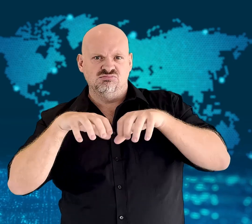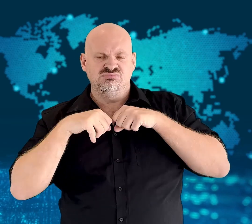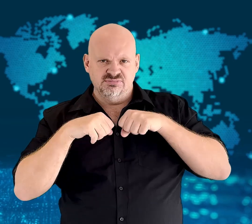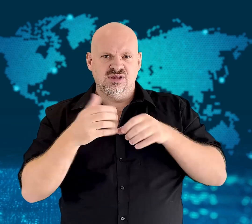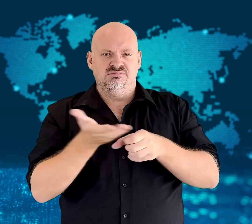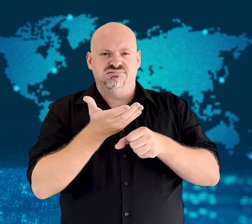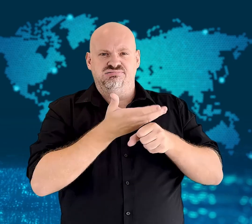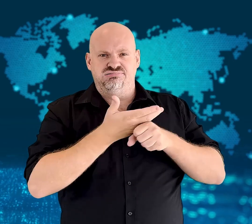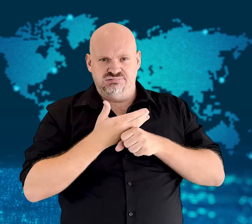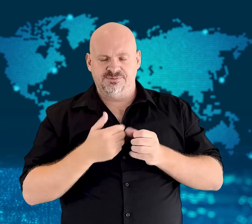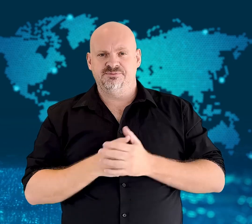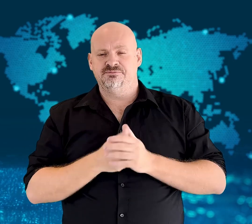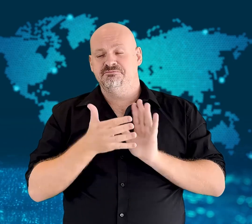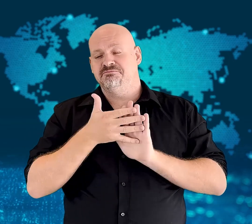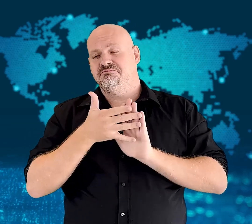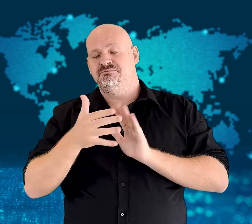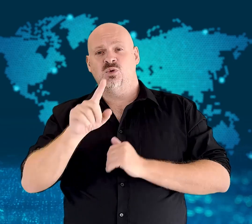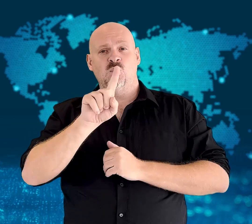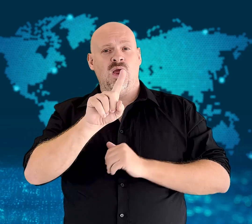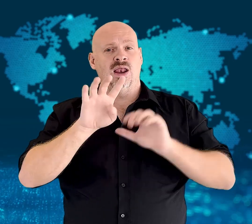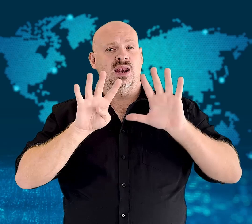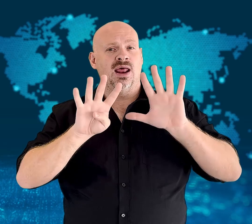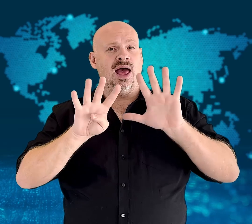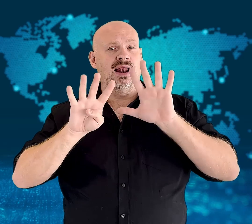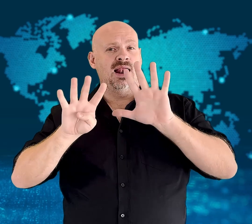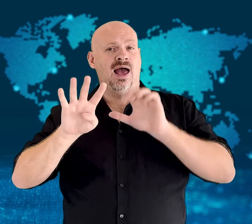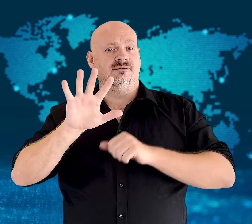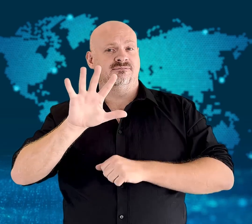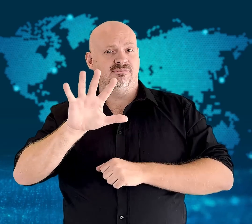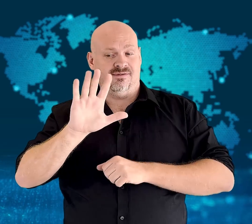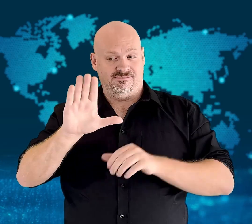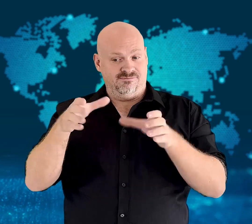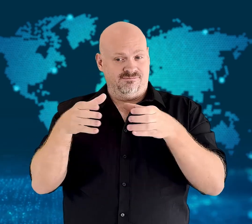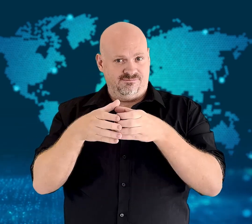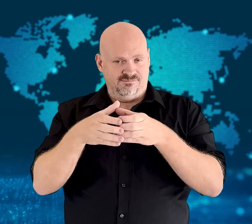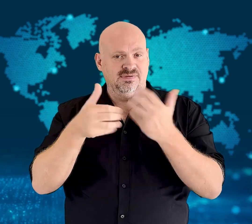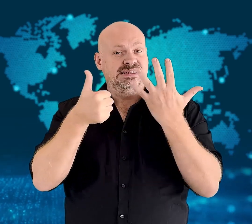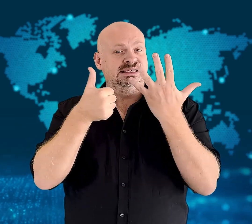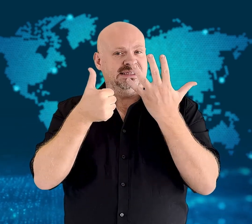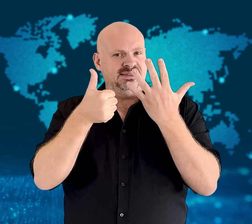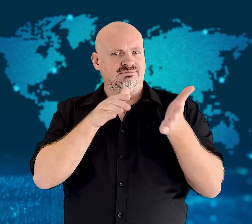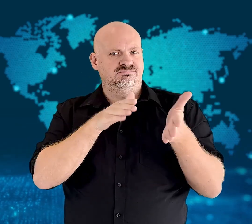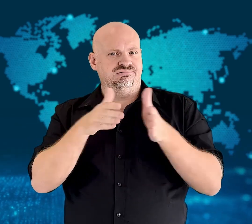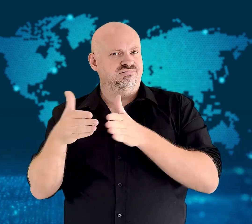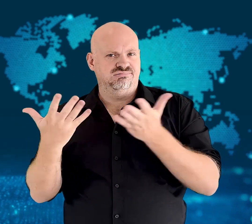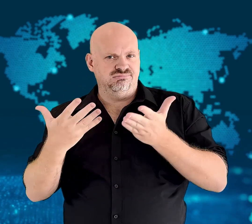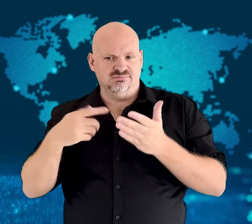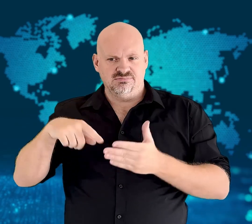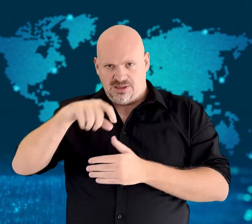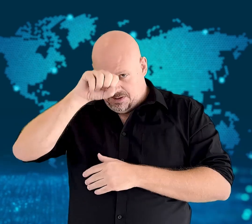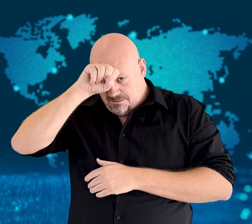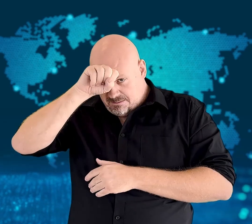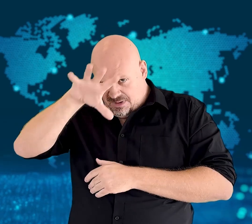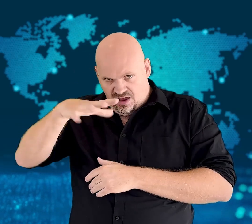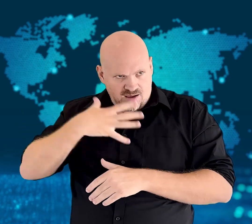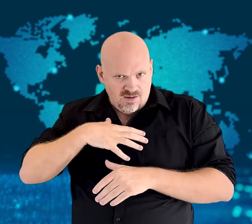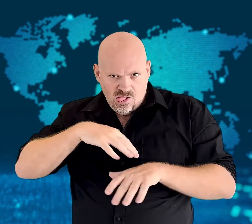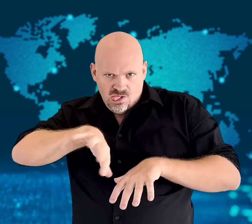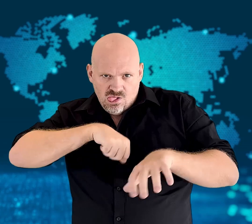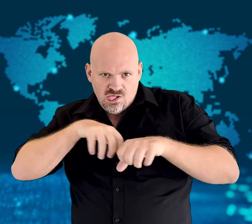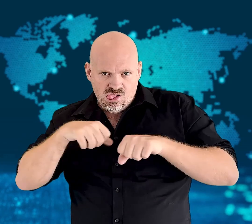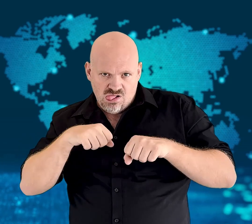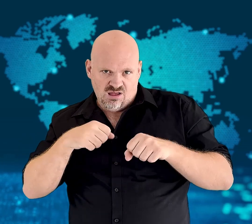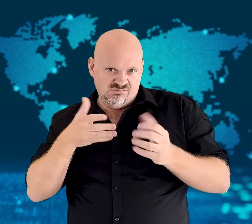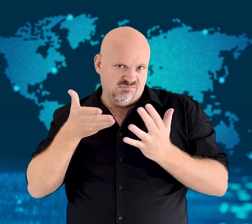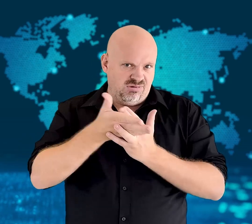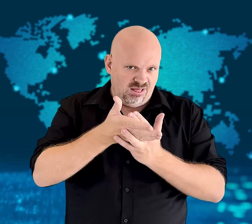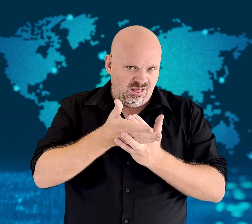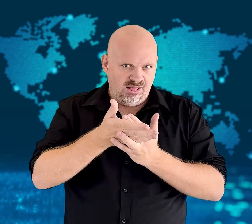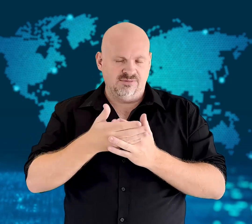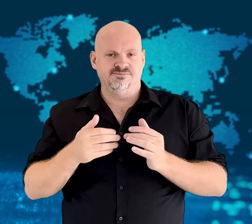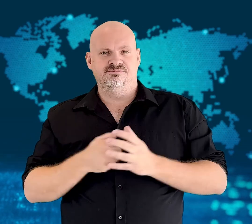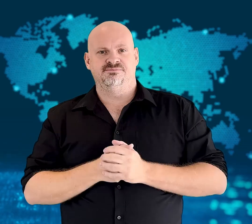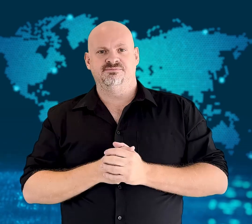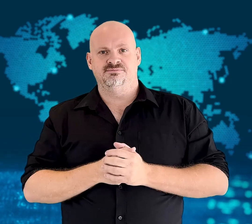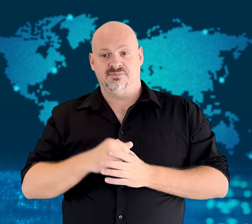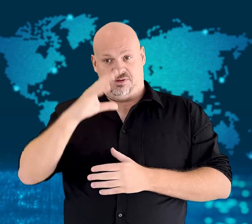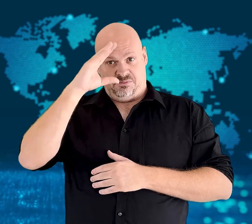Since that time, Brazil's Indigenous Affairs Agency, Funai, has worked to monitor